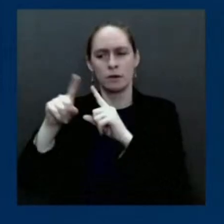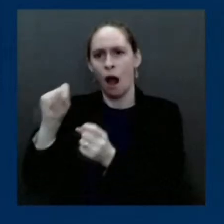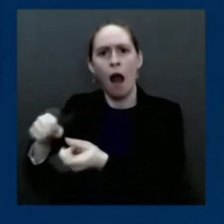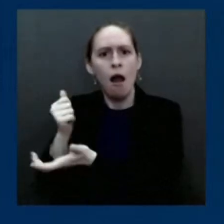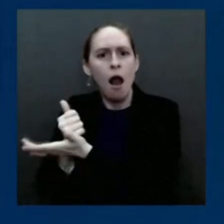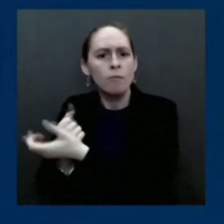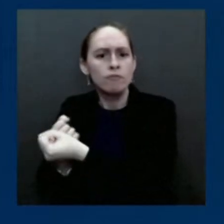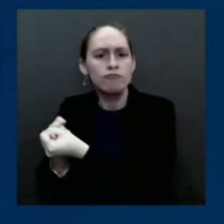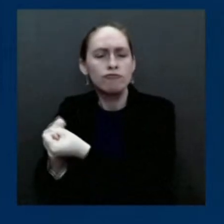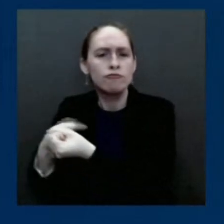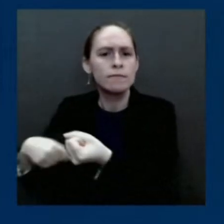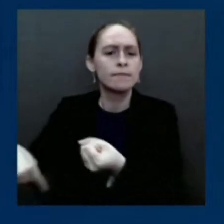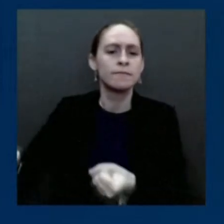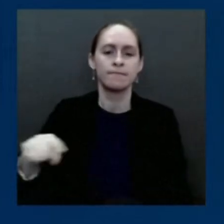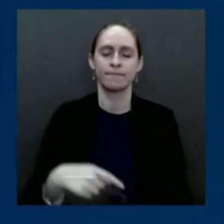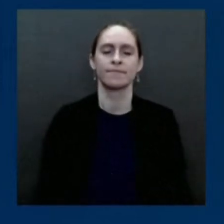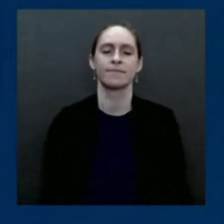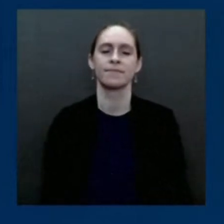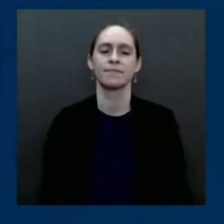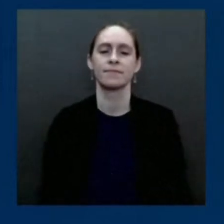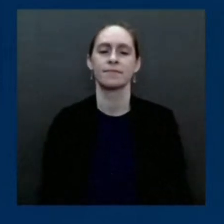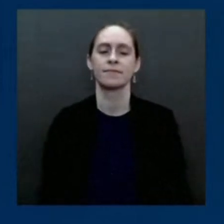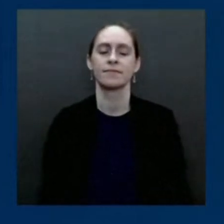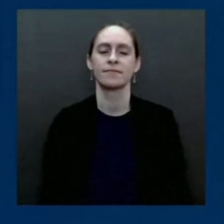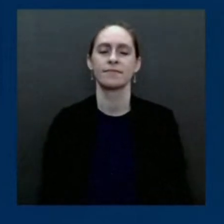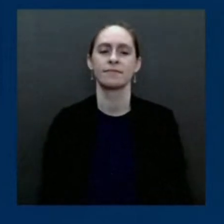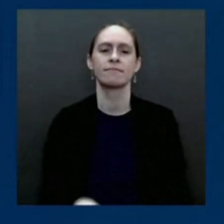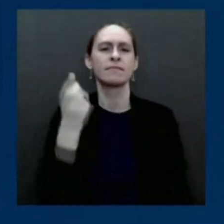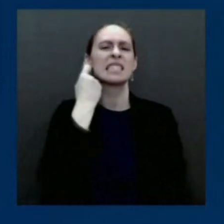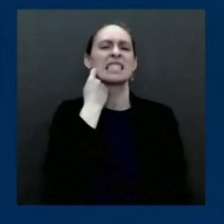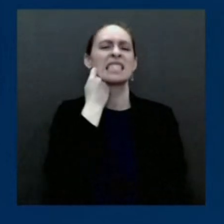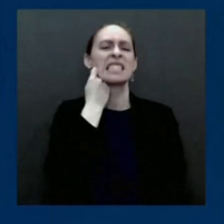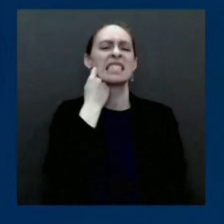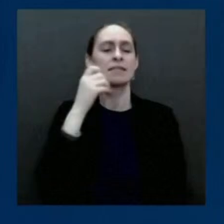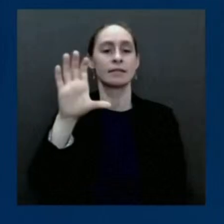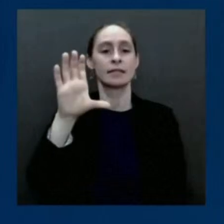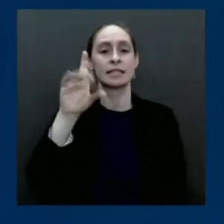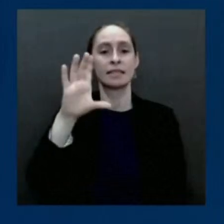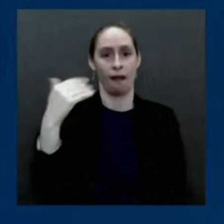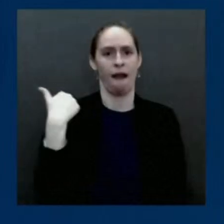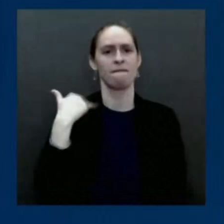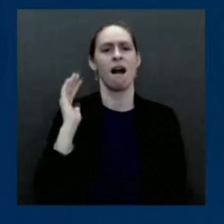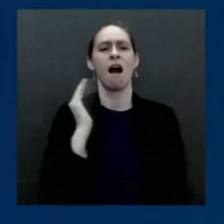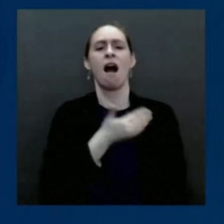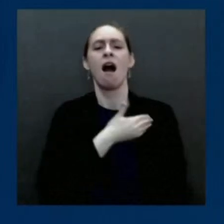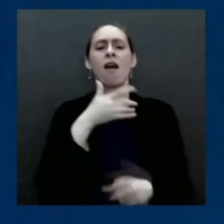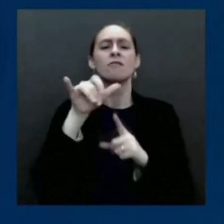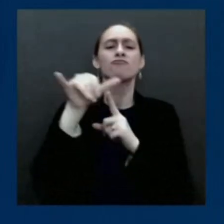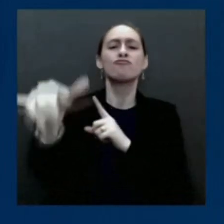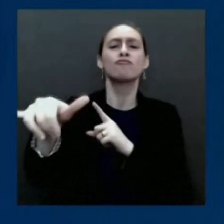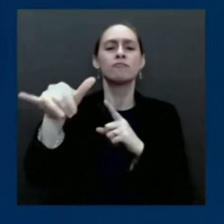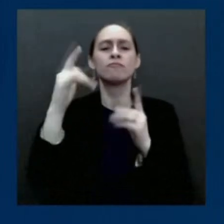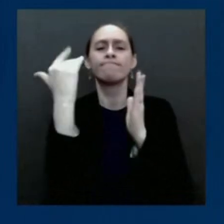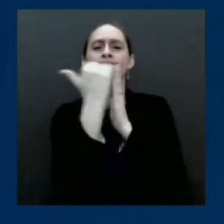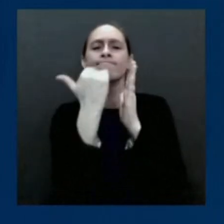SWIFTLY THEREAFTER ON MOND CDC ALSO UPDATED ITS RECOMMENDATIONS TO SHORTEN THE RECOMMENDED ISOLATION OF